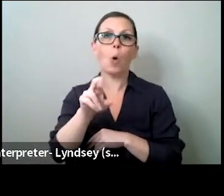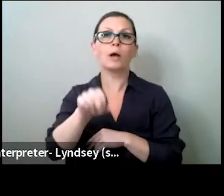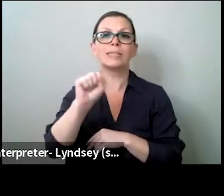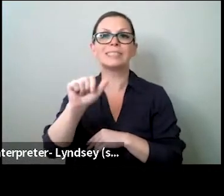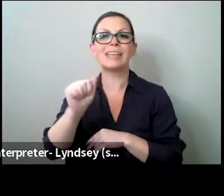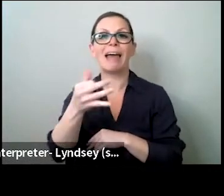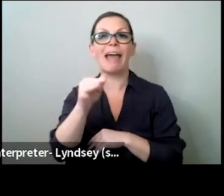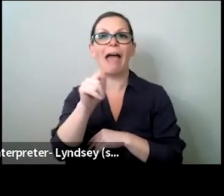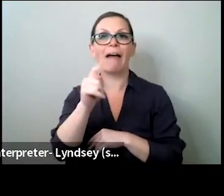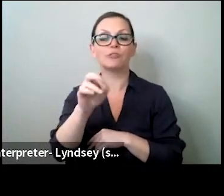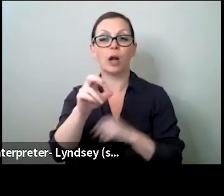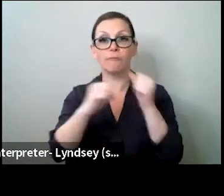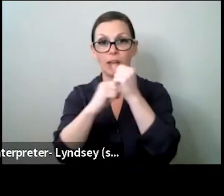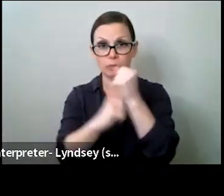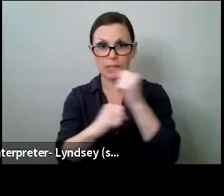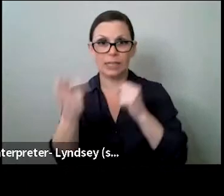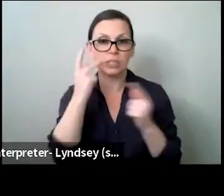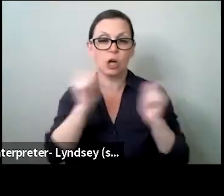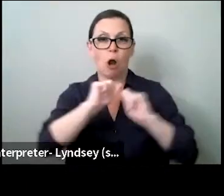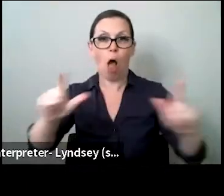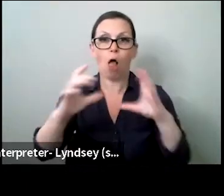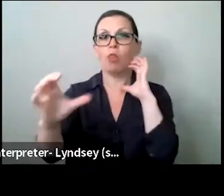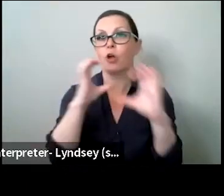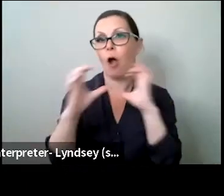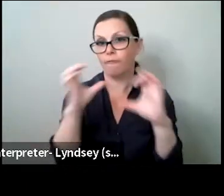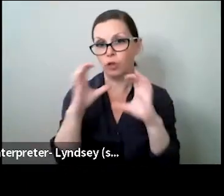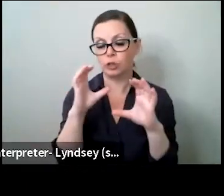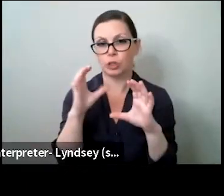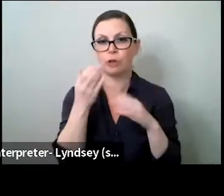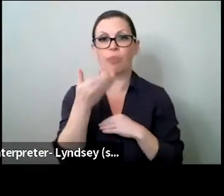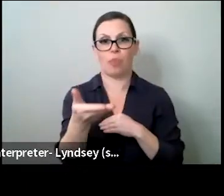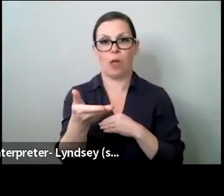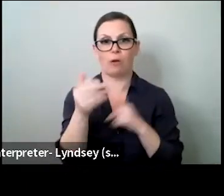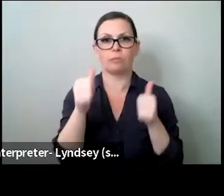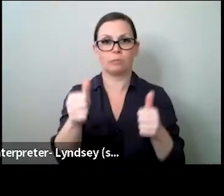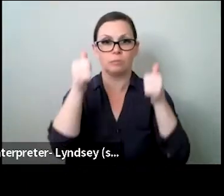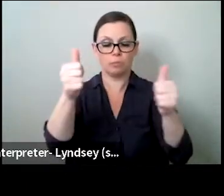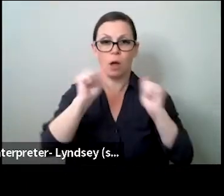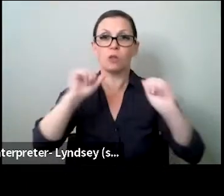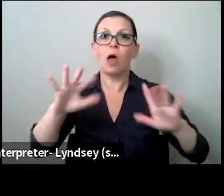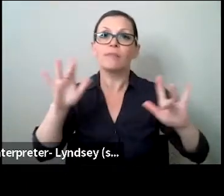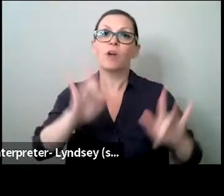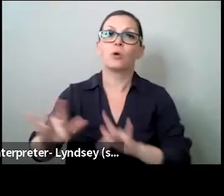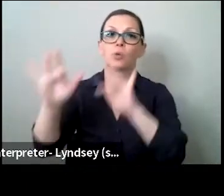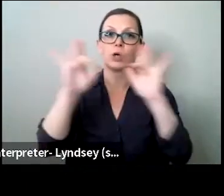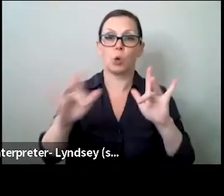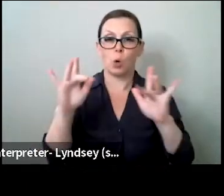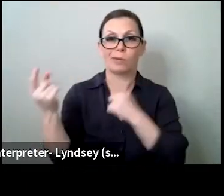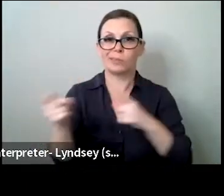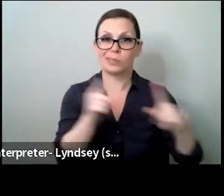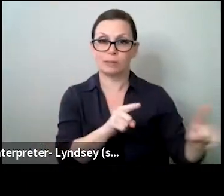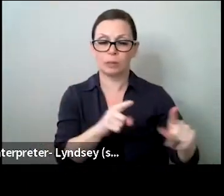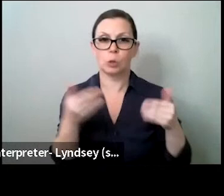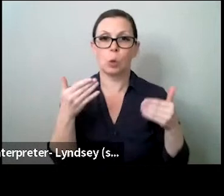And see all of our conversations and a lot of our recorded events there. So please subscribe and follow.